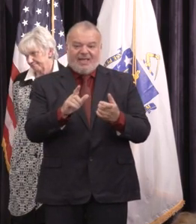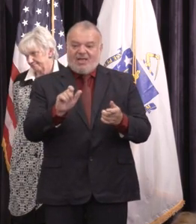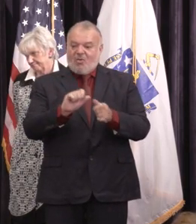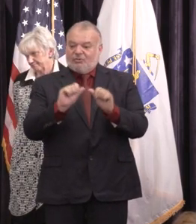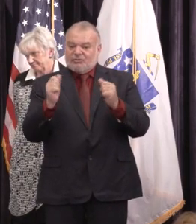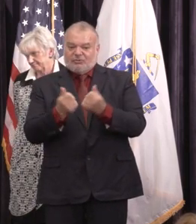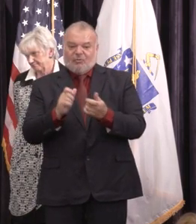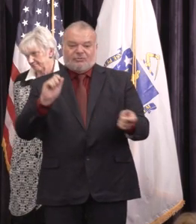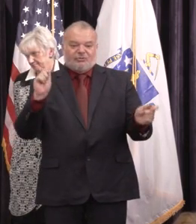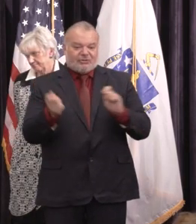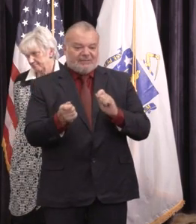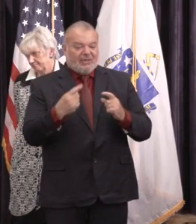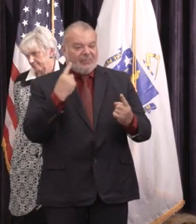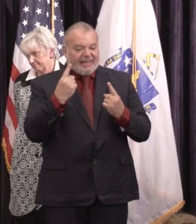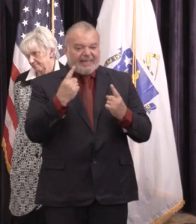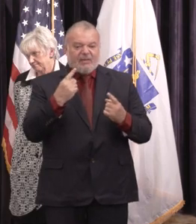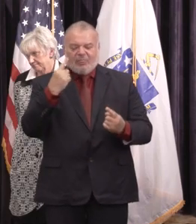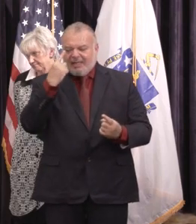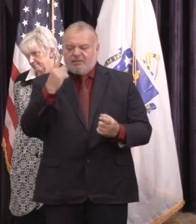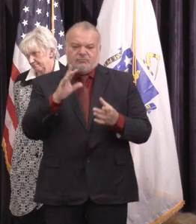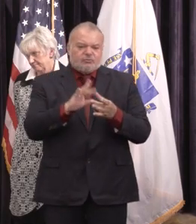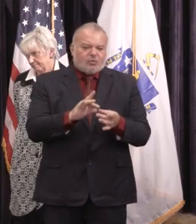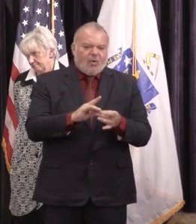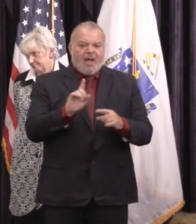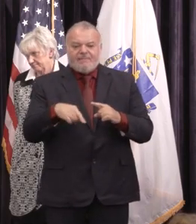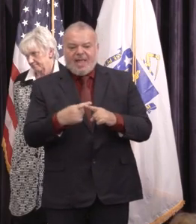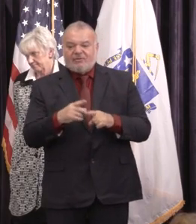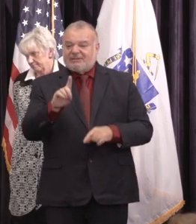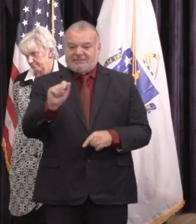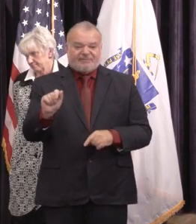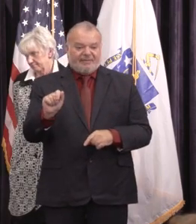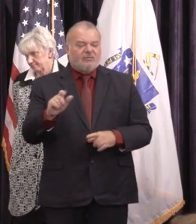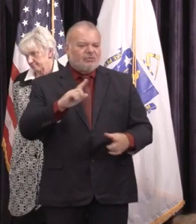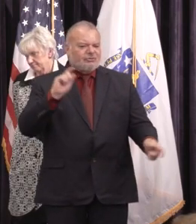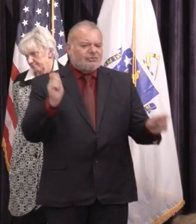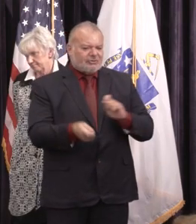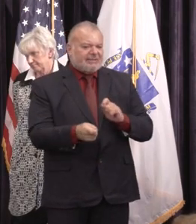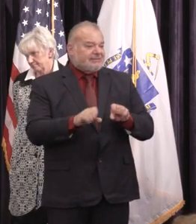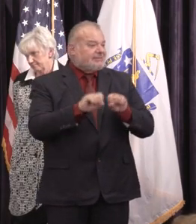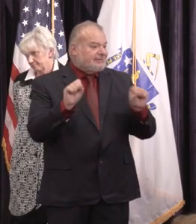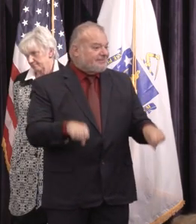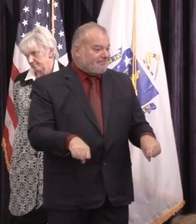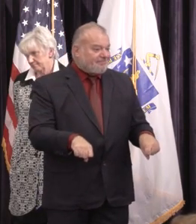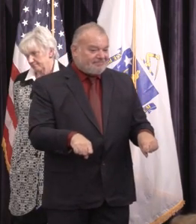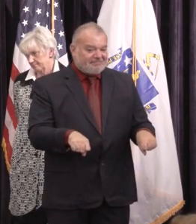accessibility and inclusion. We are changing a system and propelling what is possible for